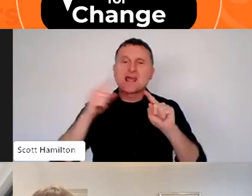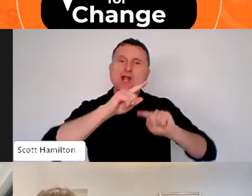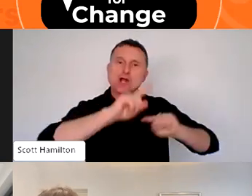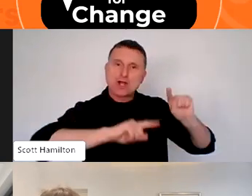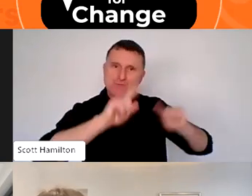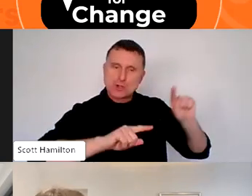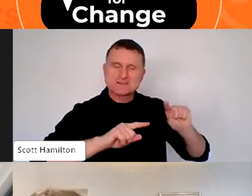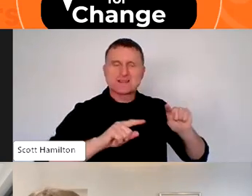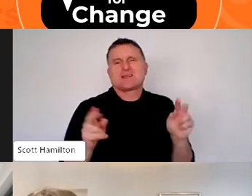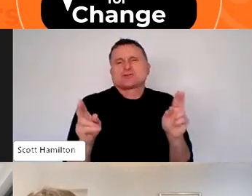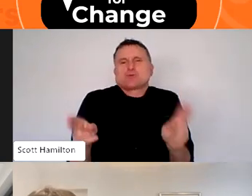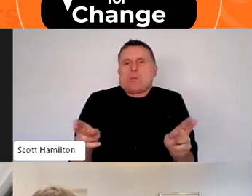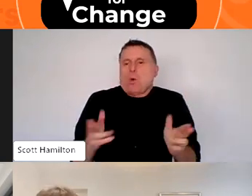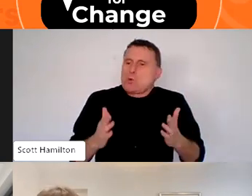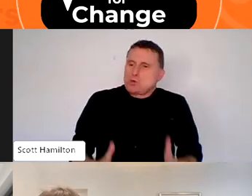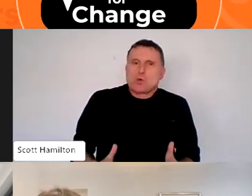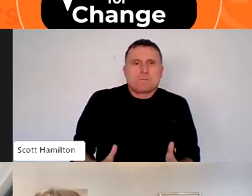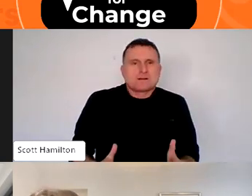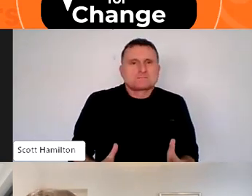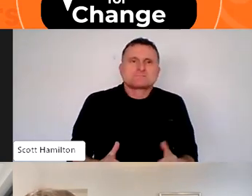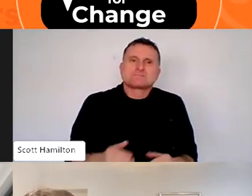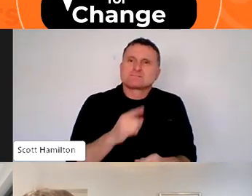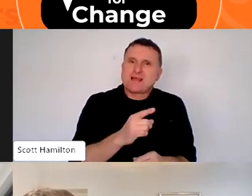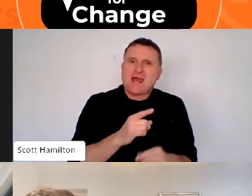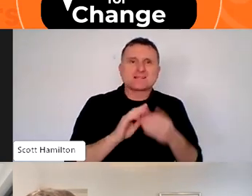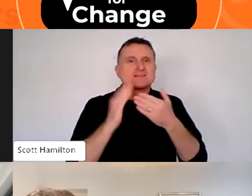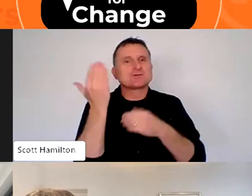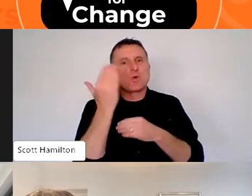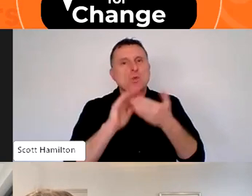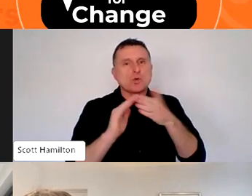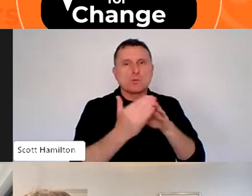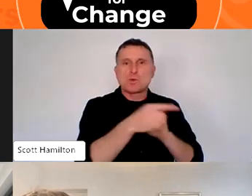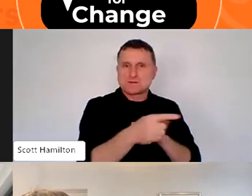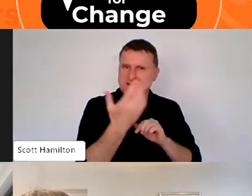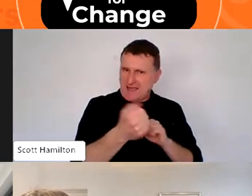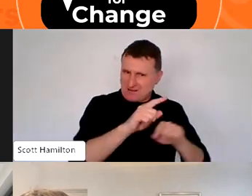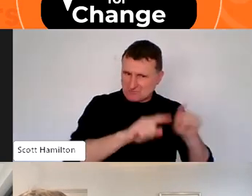makes our school communities really strong and interesting. Secondly,